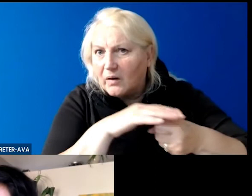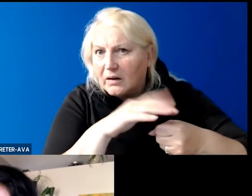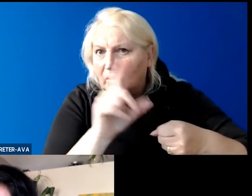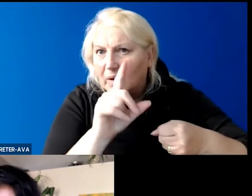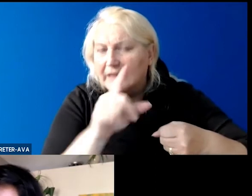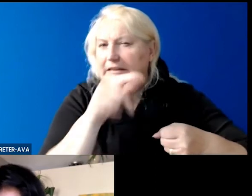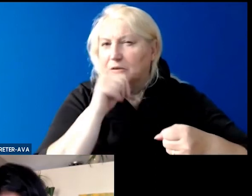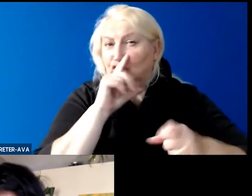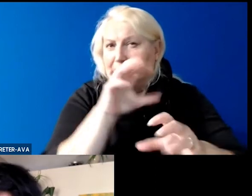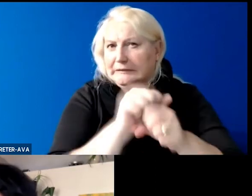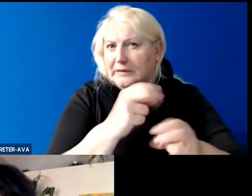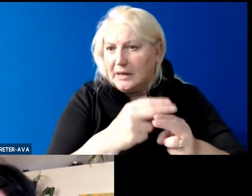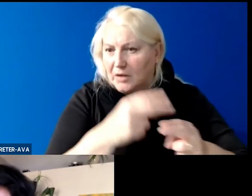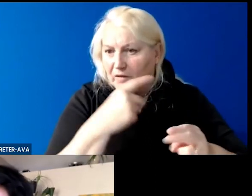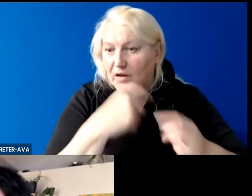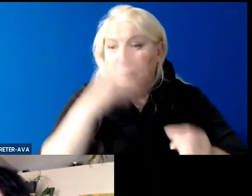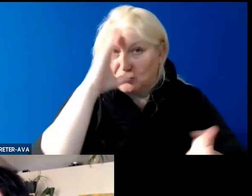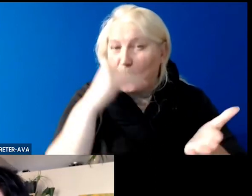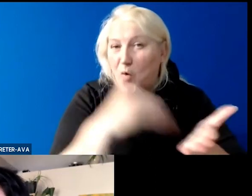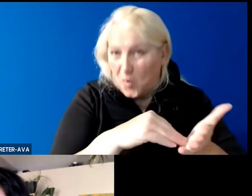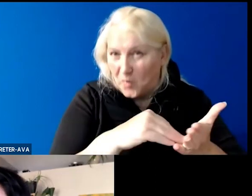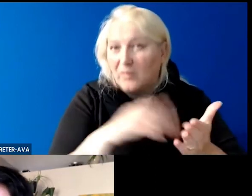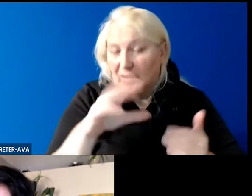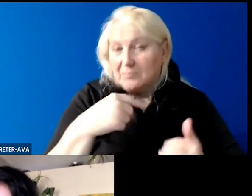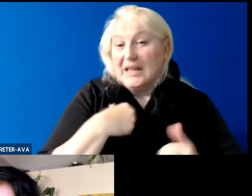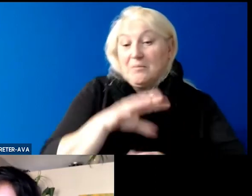I'm part of the culture instigators and also the community working group. And I am